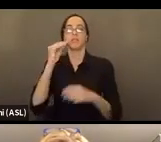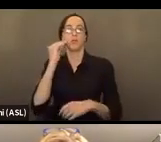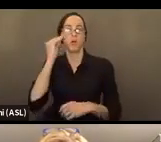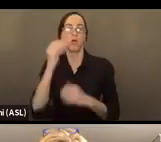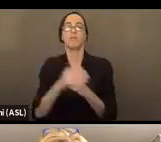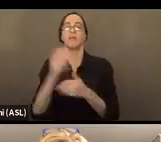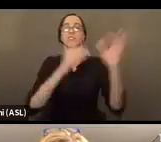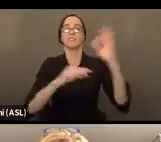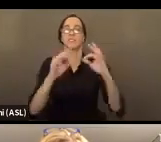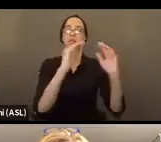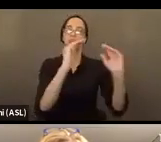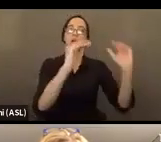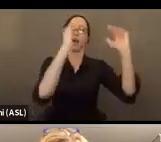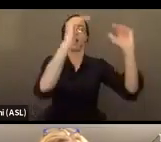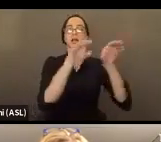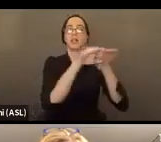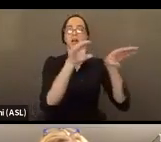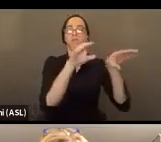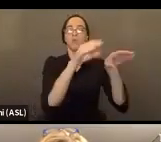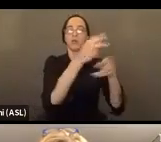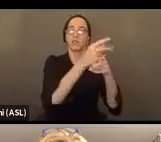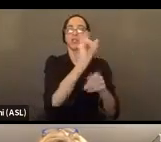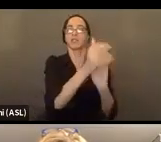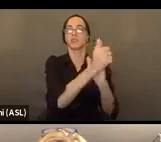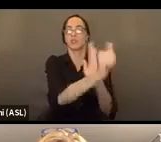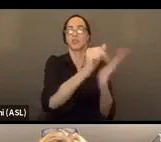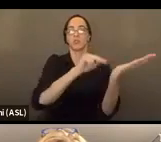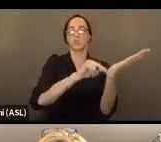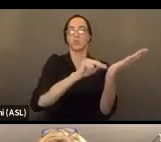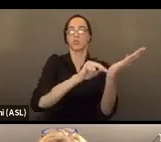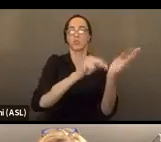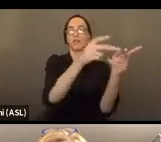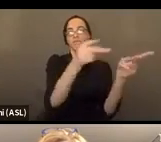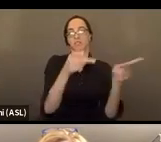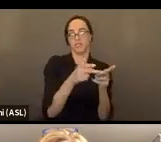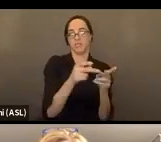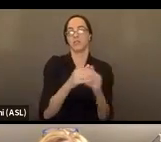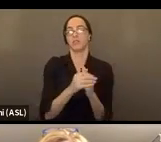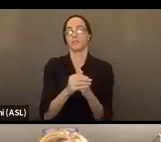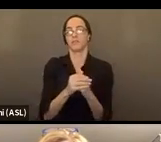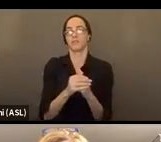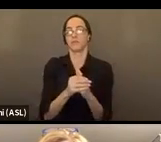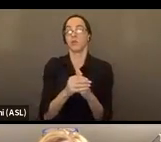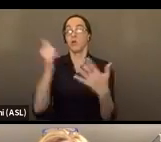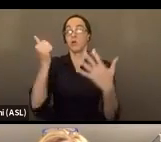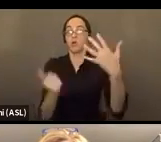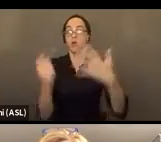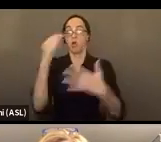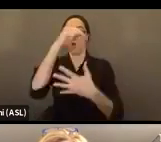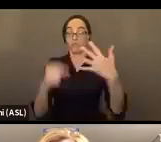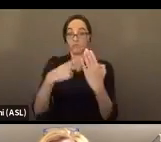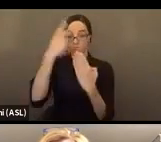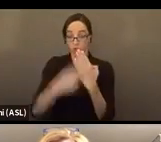facility so with all of those programs i have a natural passion of working with people that have